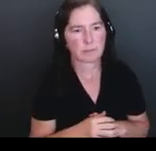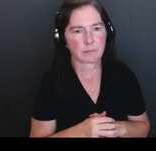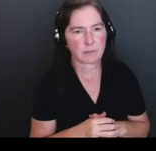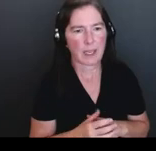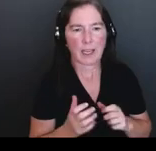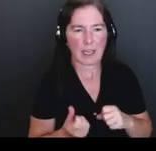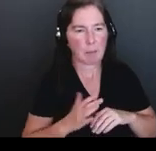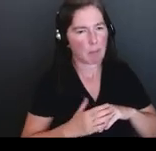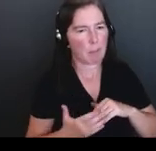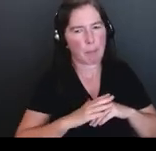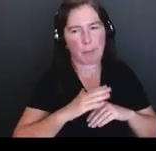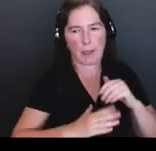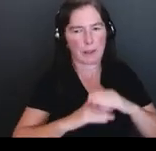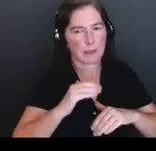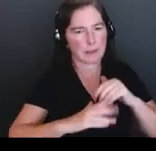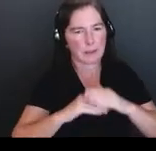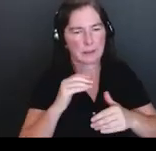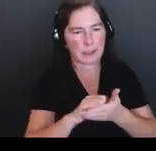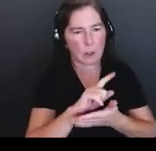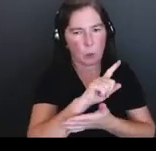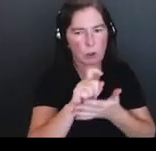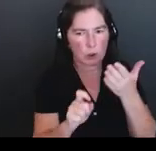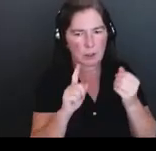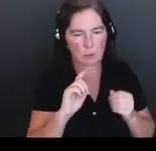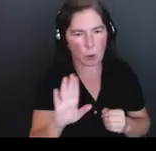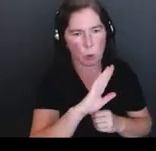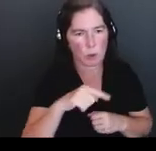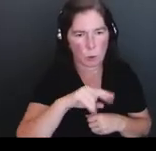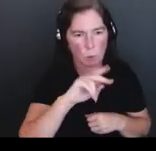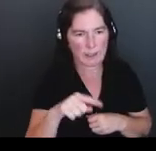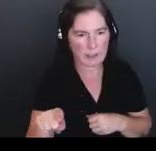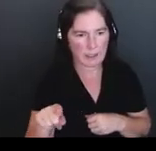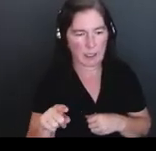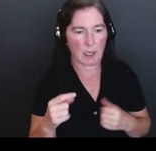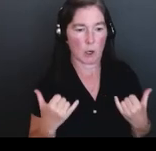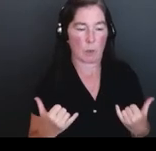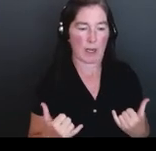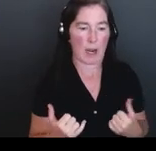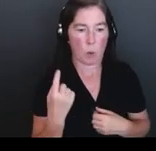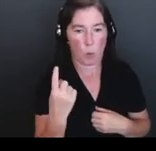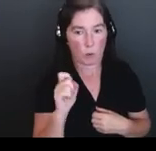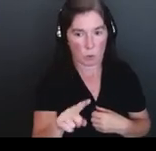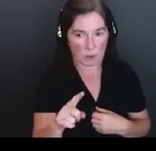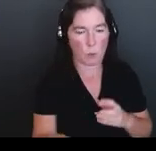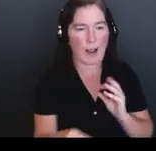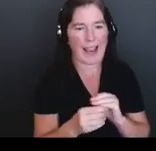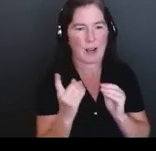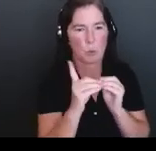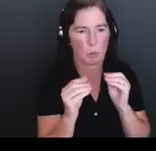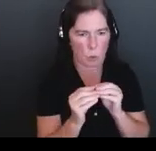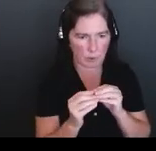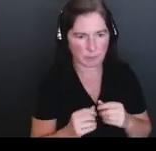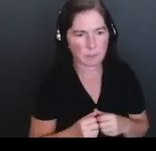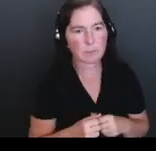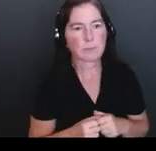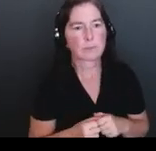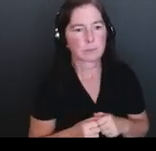That's where some people have a question and then maybe there's a little bit more context or some additional information, you can turn that on and off as well.